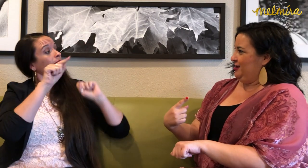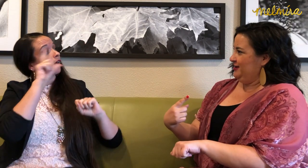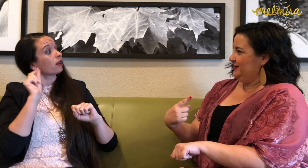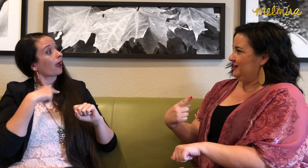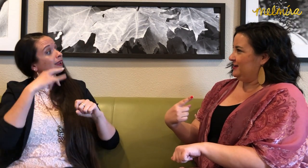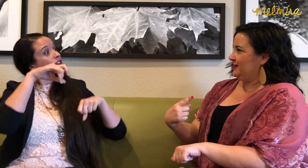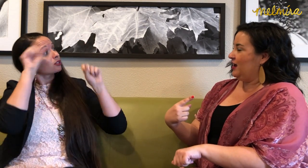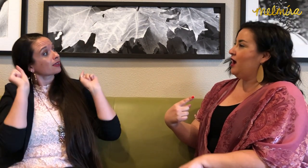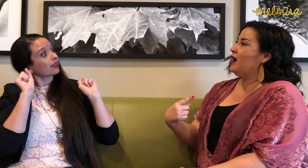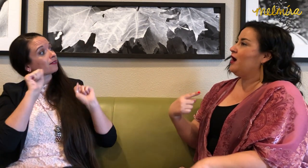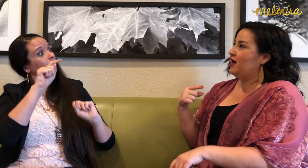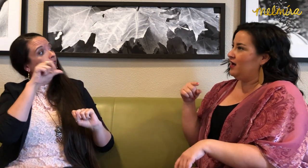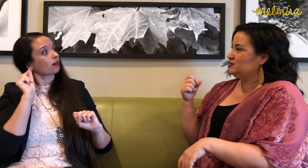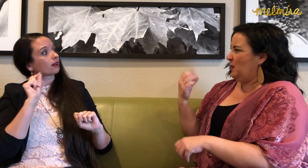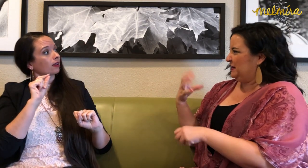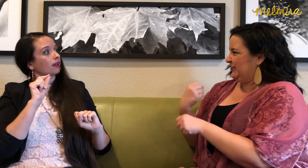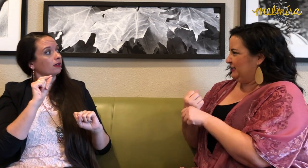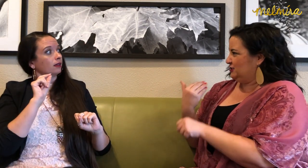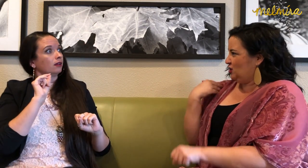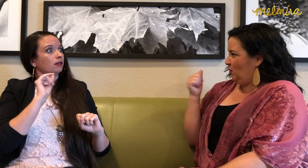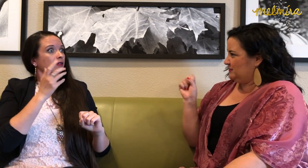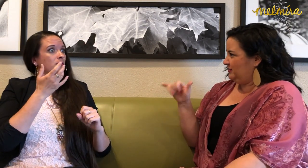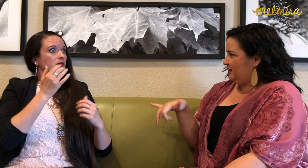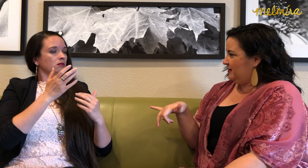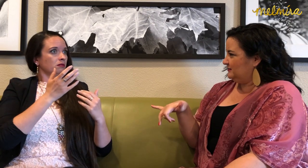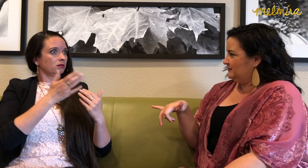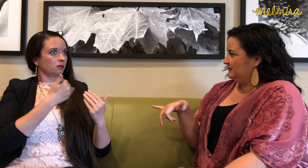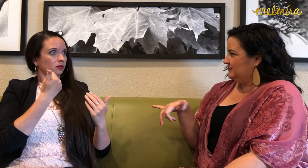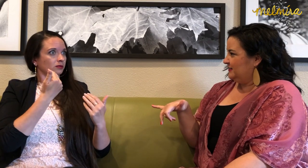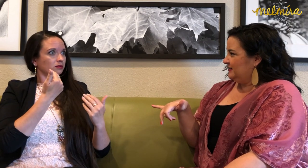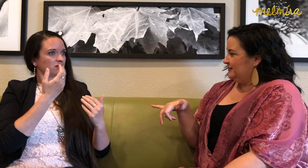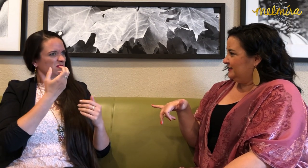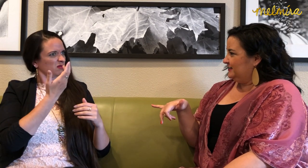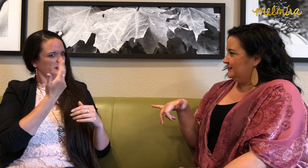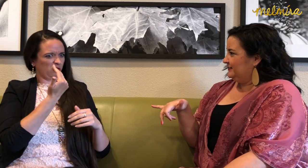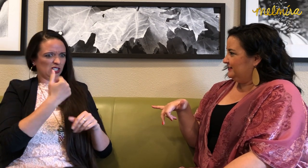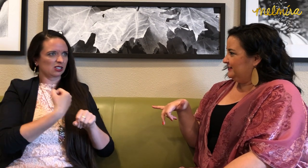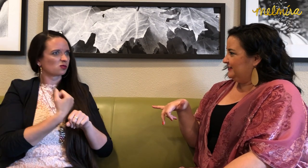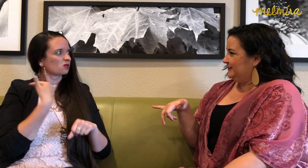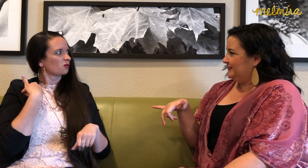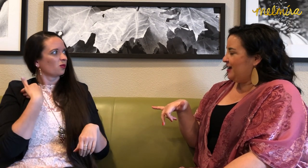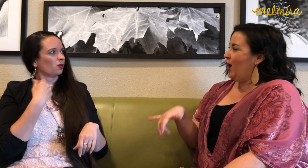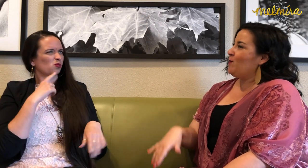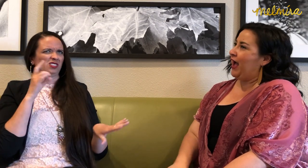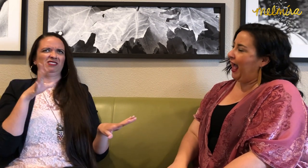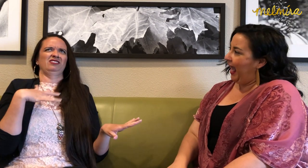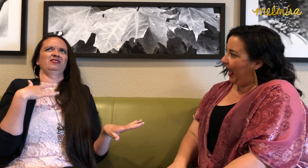I shaved at Gallaudet. I did shave at Gallaudet. How long ago was that? Almost 13 years ago. -Wow.